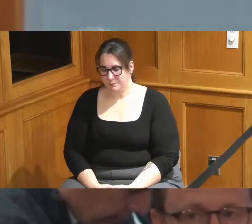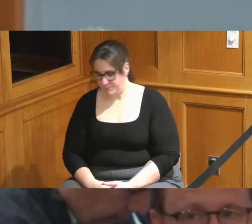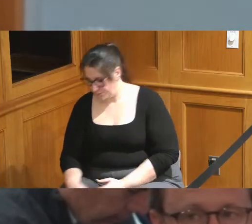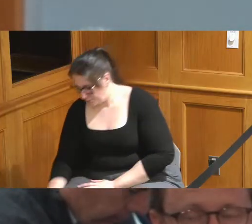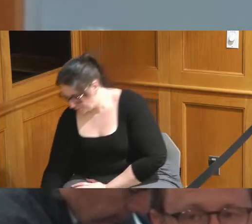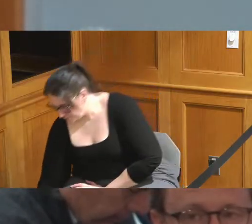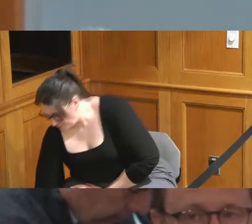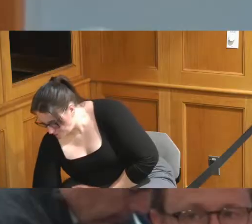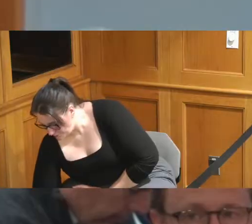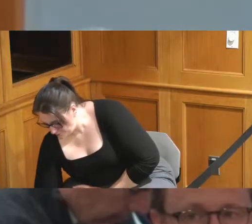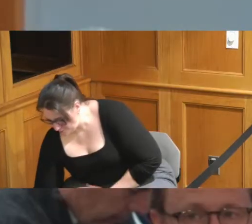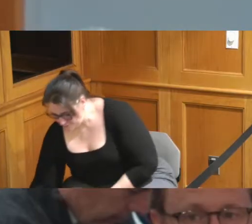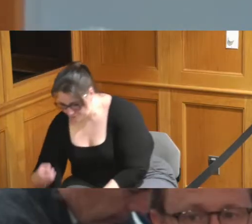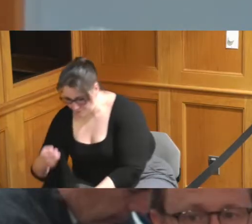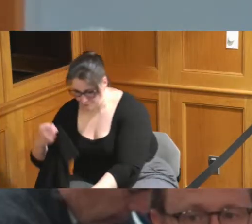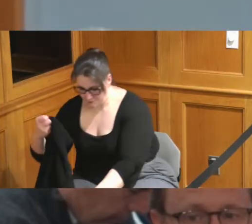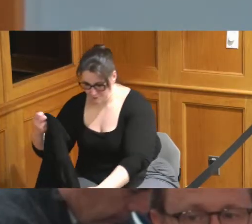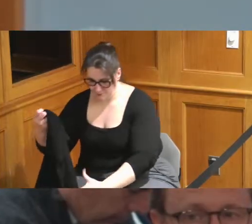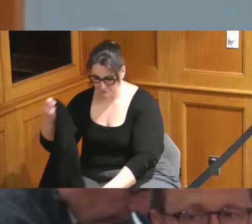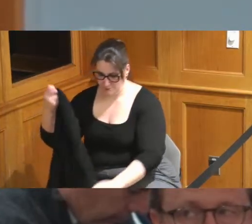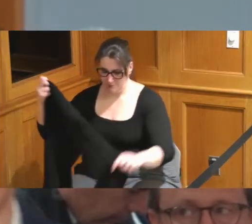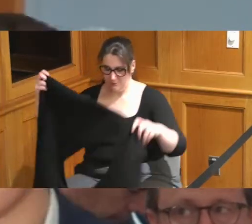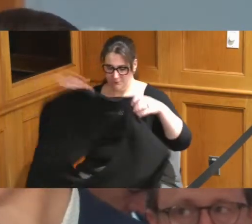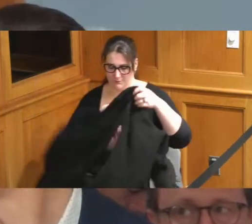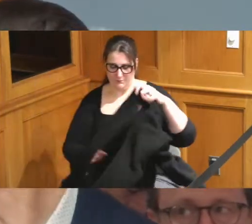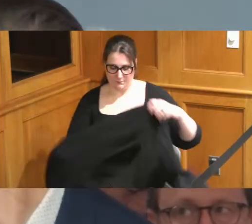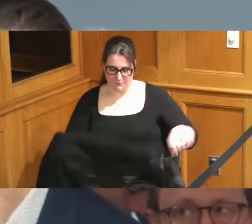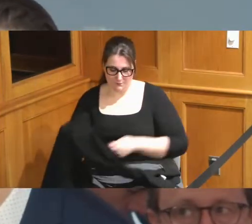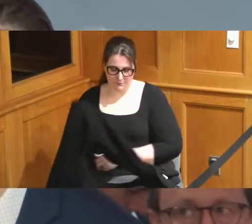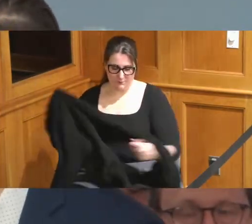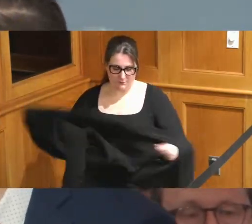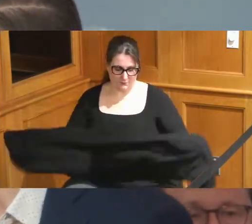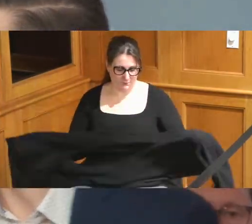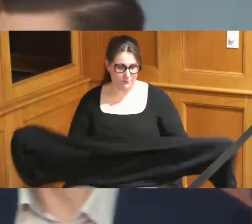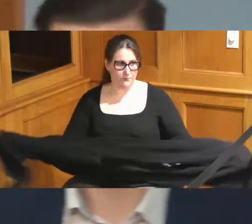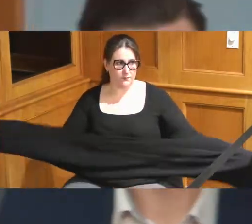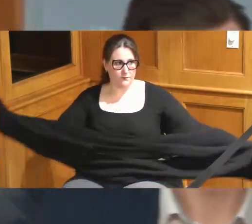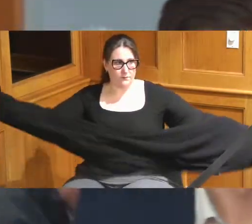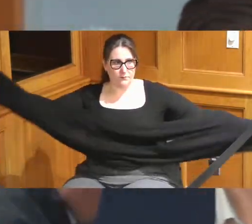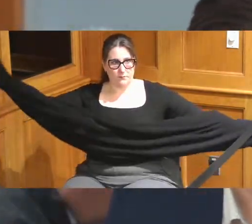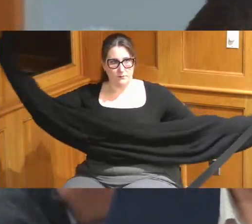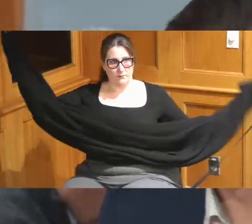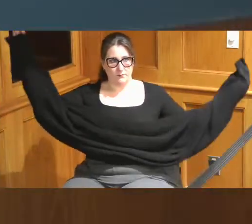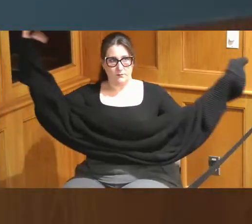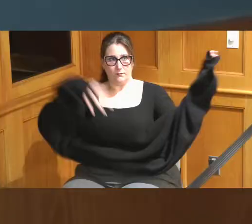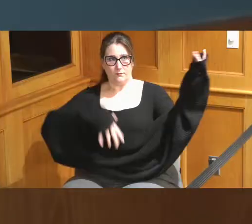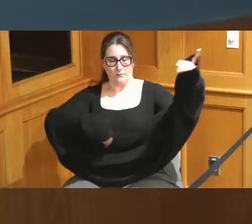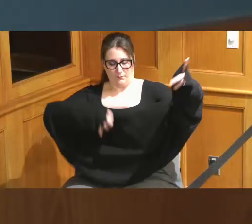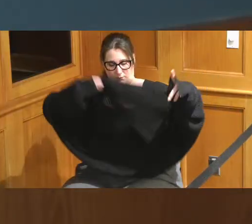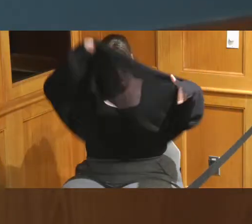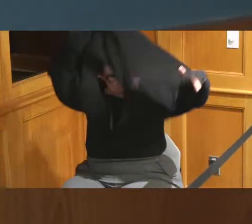so those are two things that come to mind. Okay. Yeah. And Phil, can I just ask I don't know we